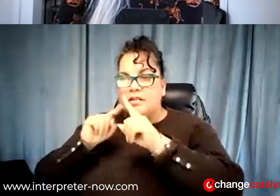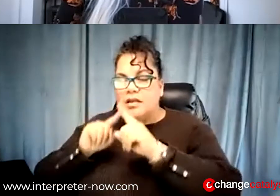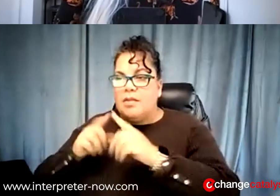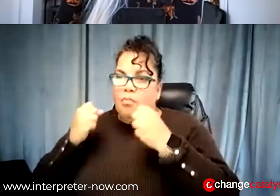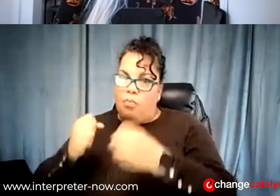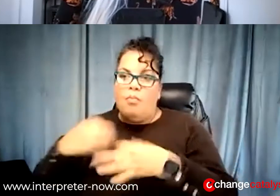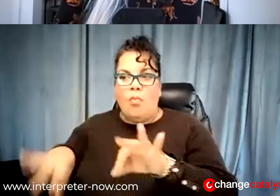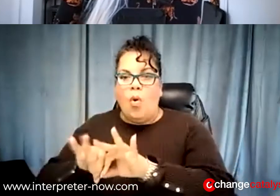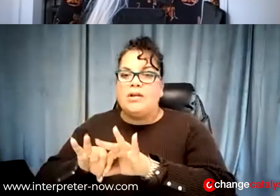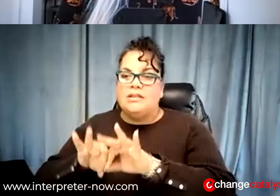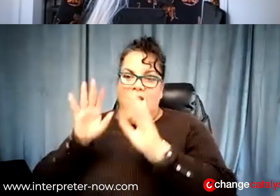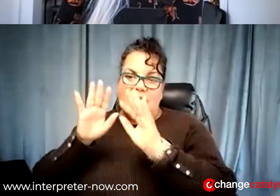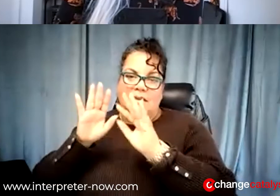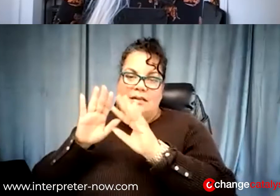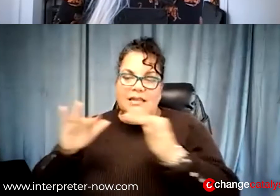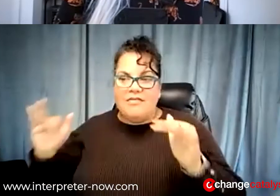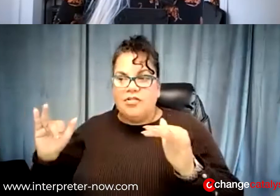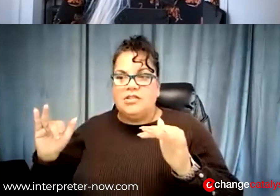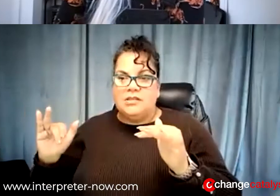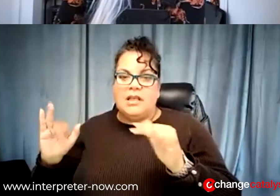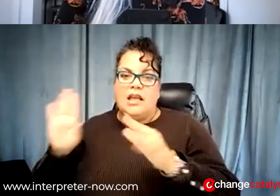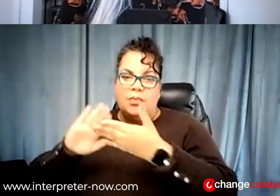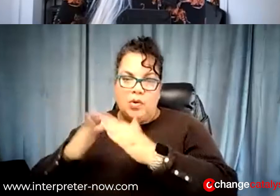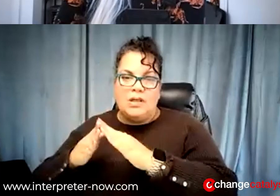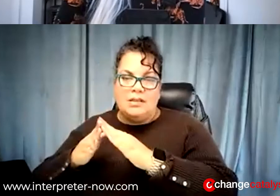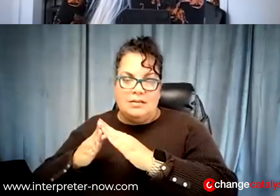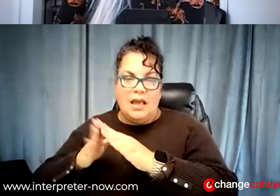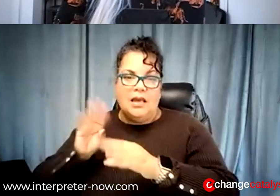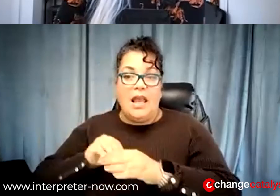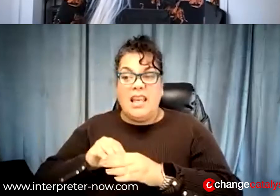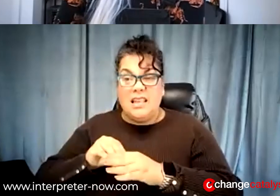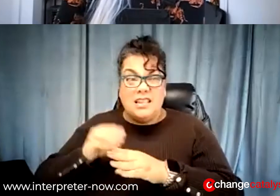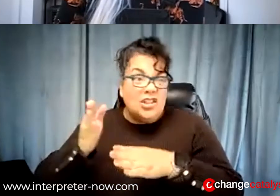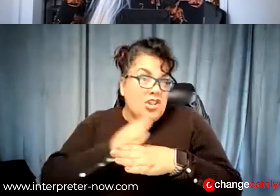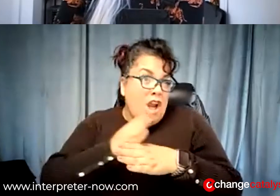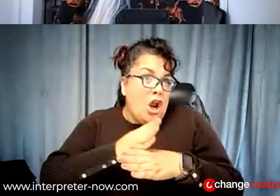I think that being able to share notes with people, and you know, like, we don't all have